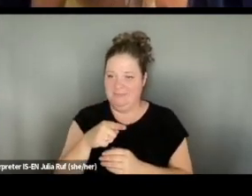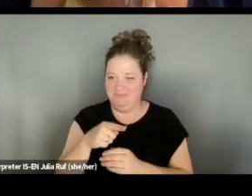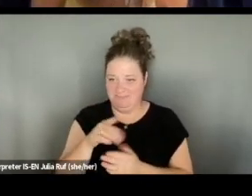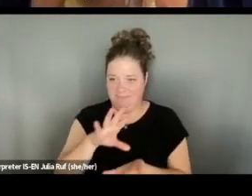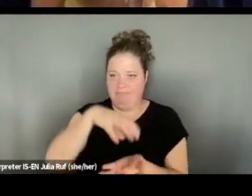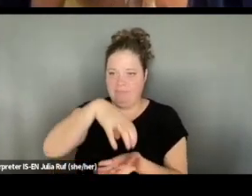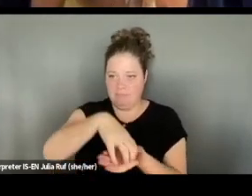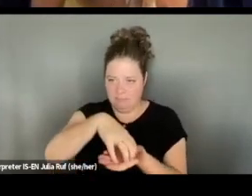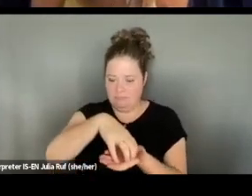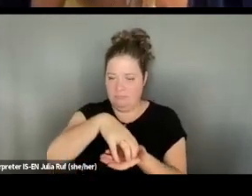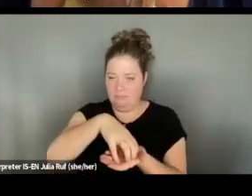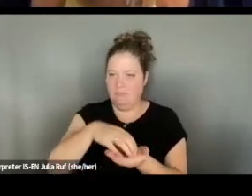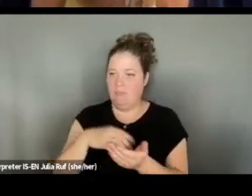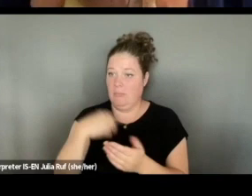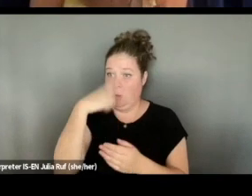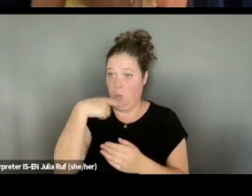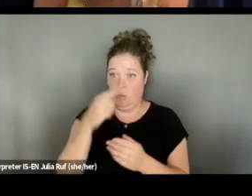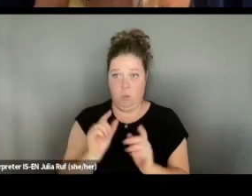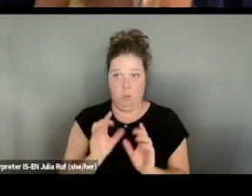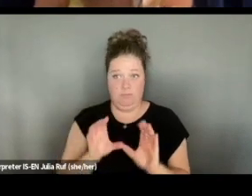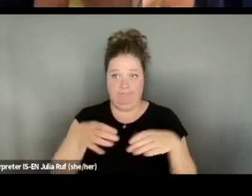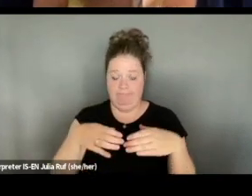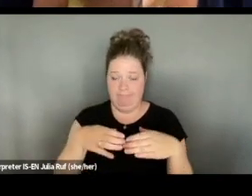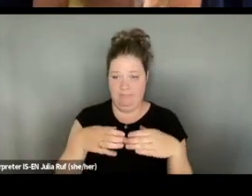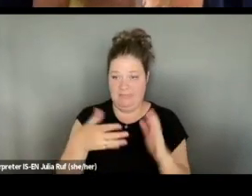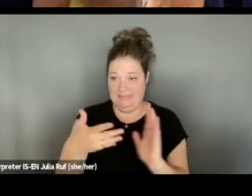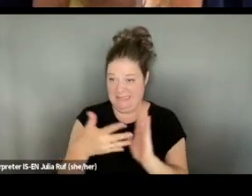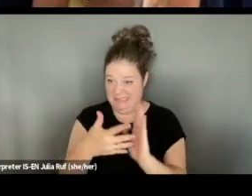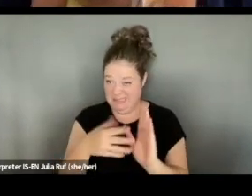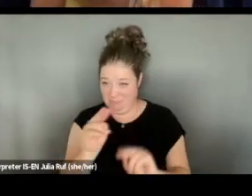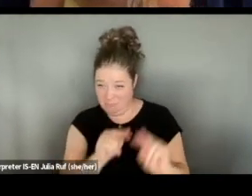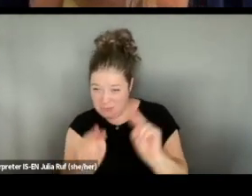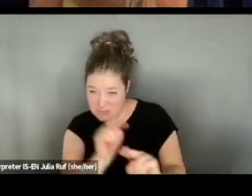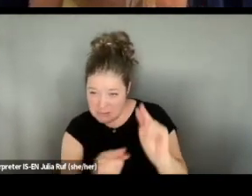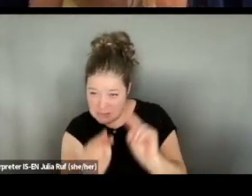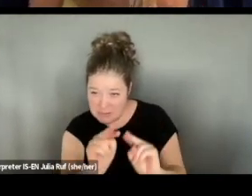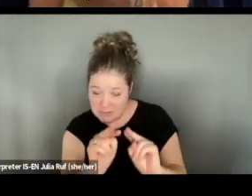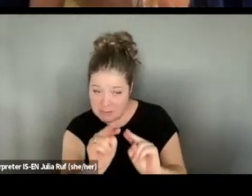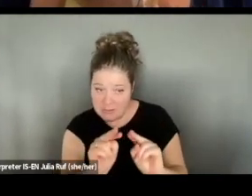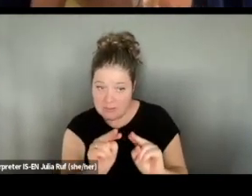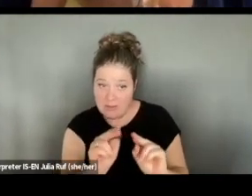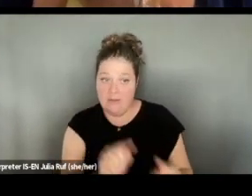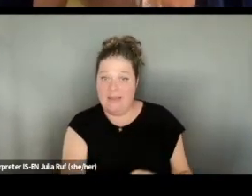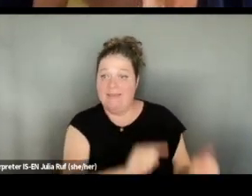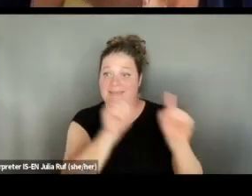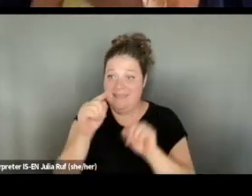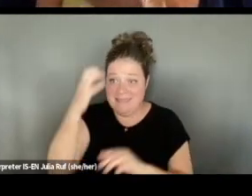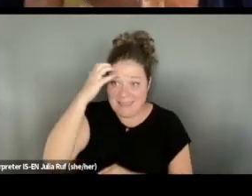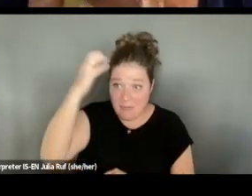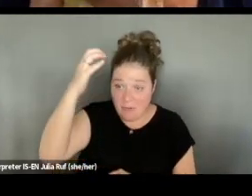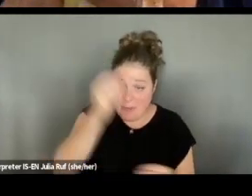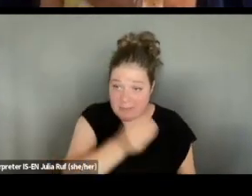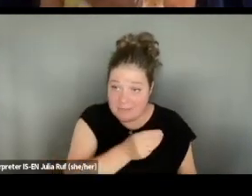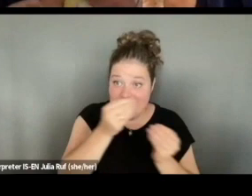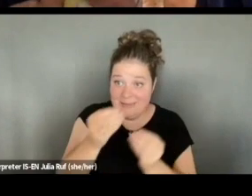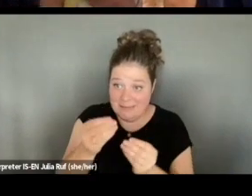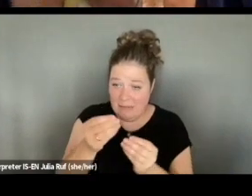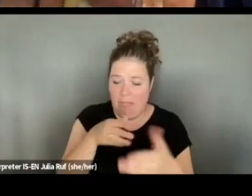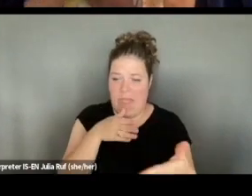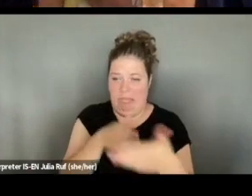enforcement body, and then maybe to that government, and then you could go to the European Union. But if you have specific complaints about